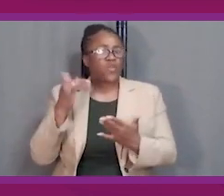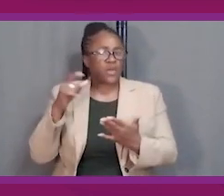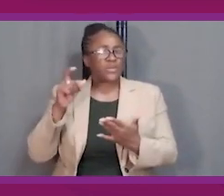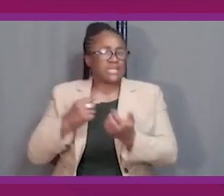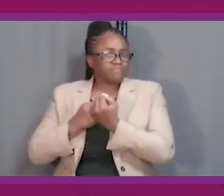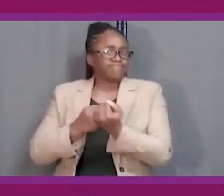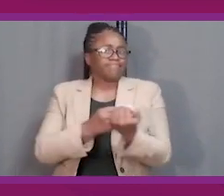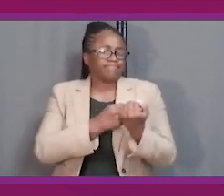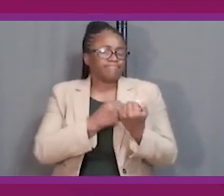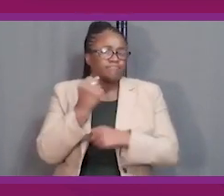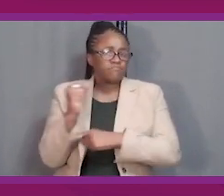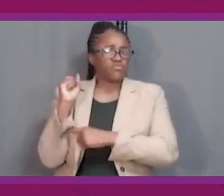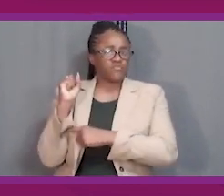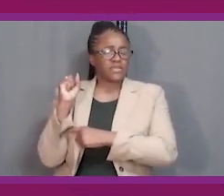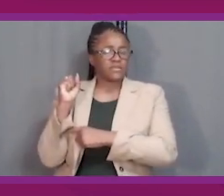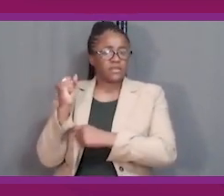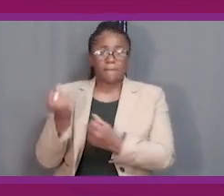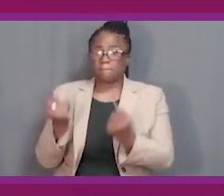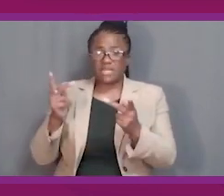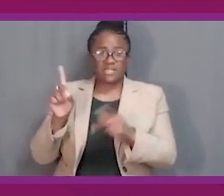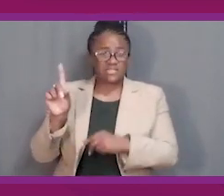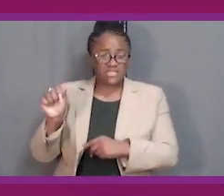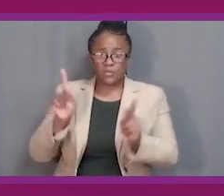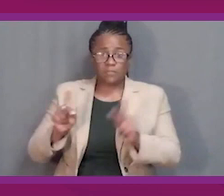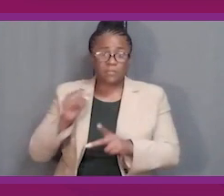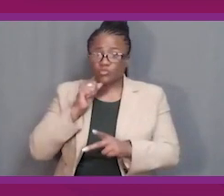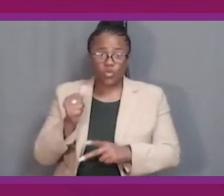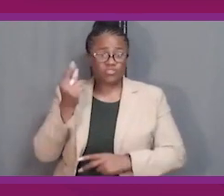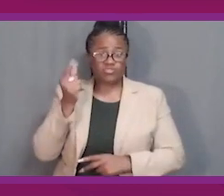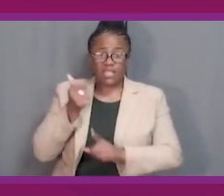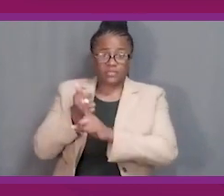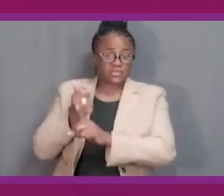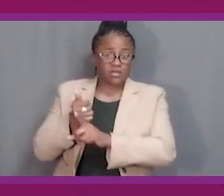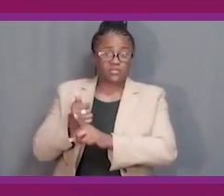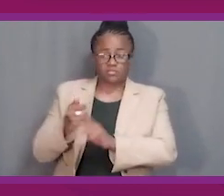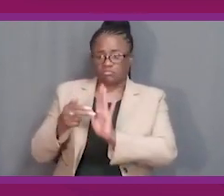as being disabled or who for them that is not their first primary identity that they would